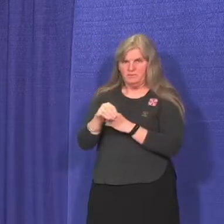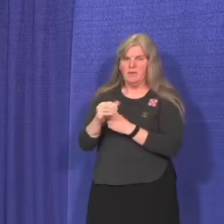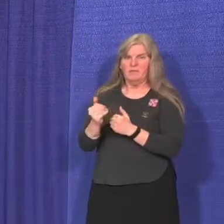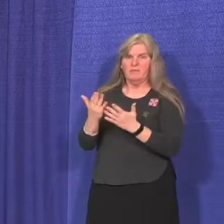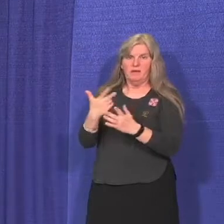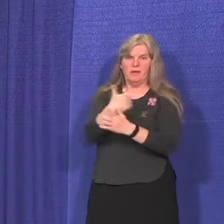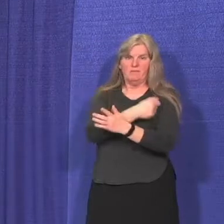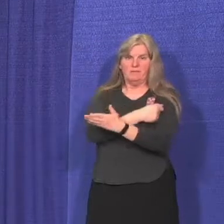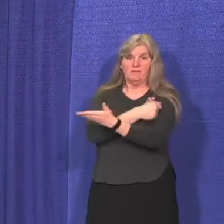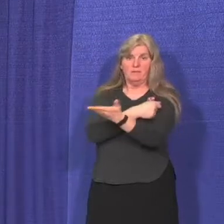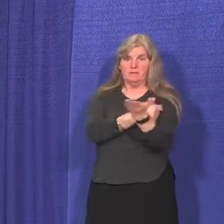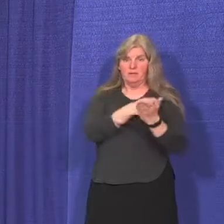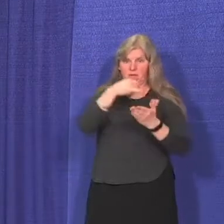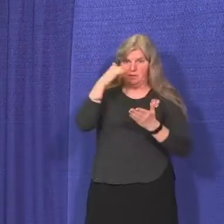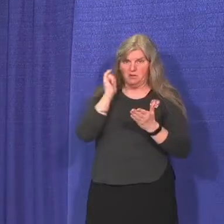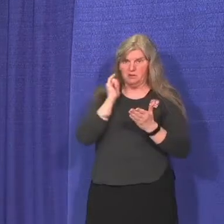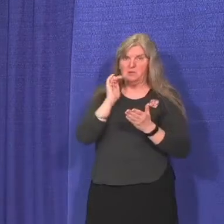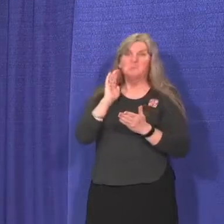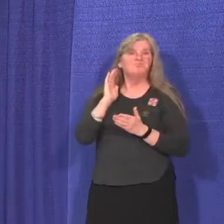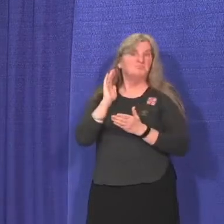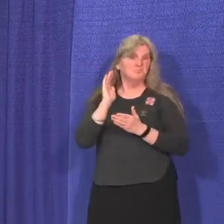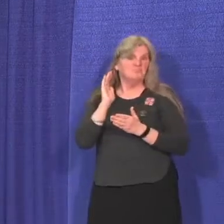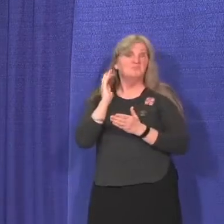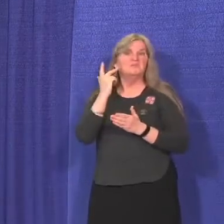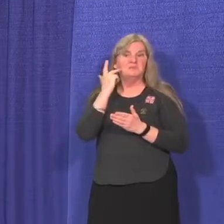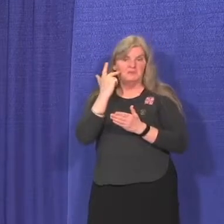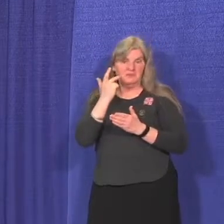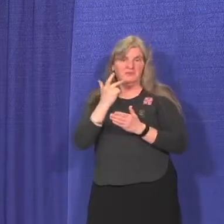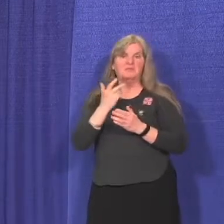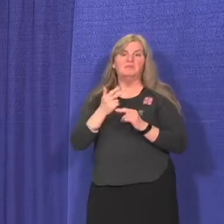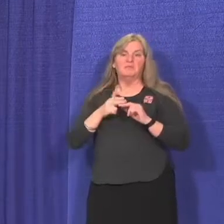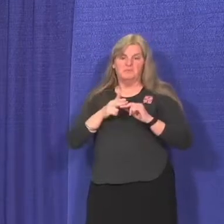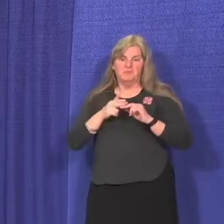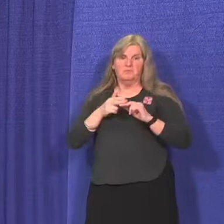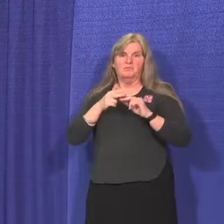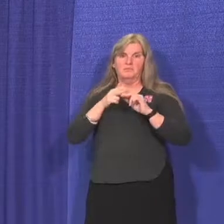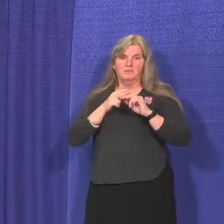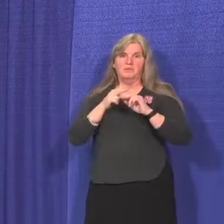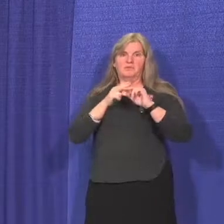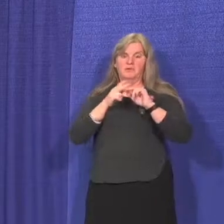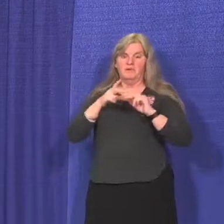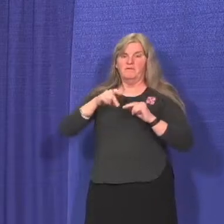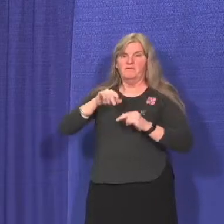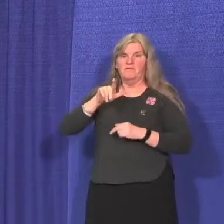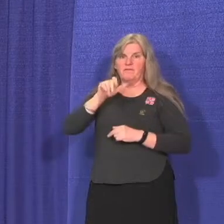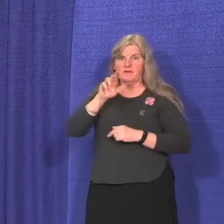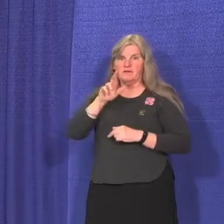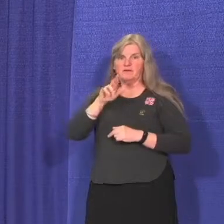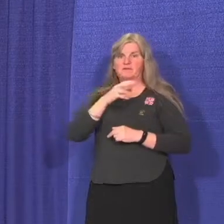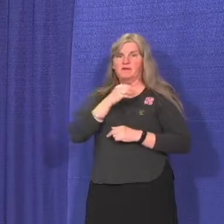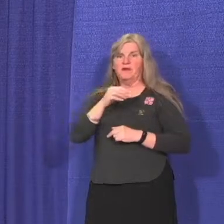return and seasonal workers will return. Doctor Hanley might be better